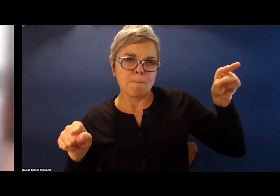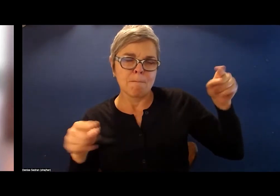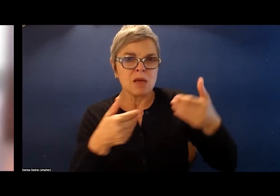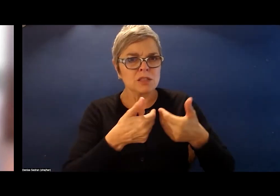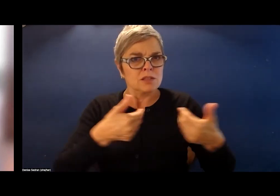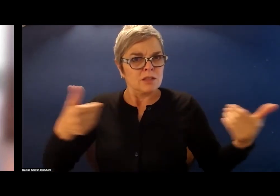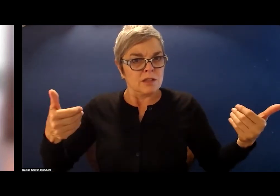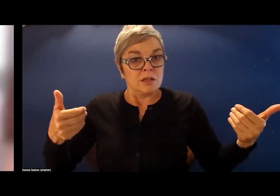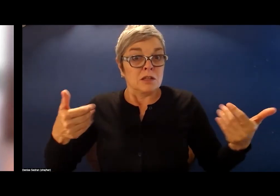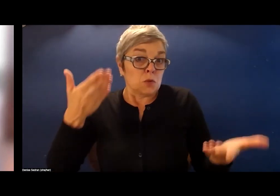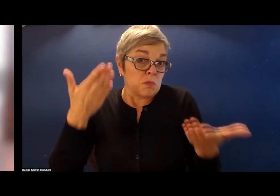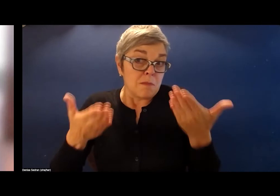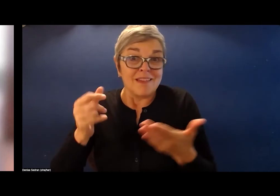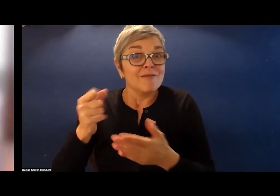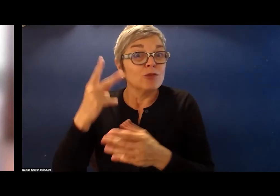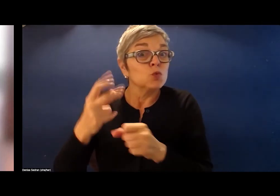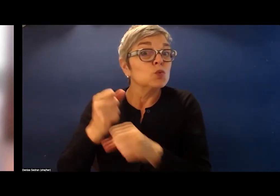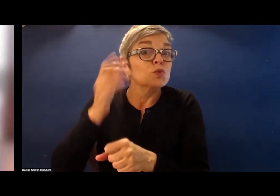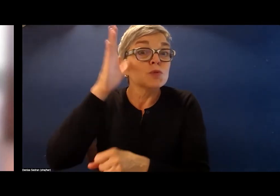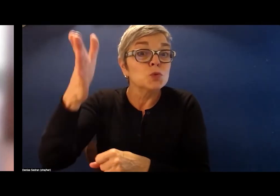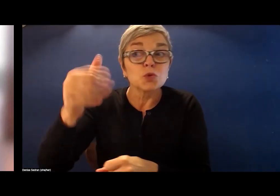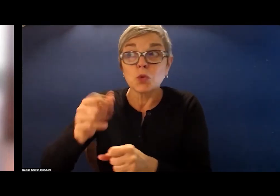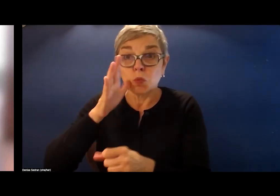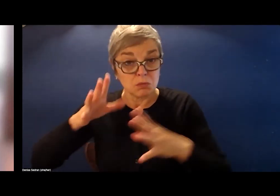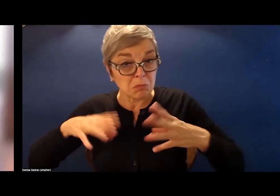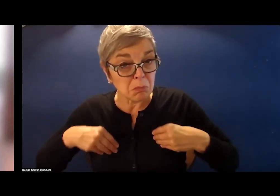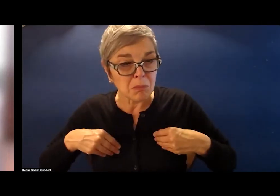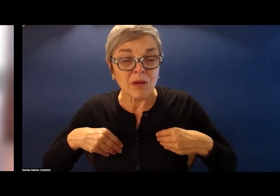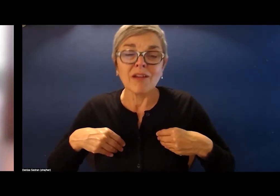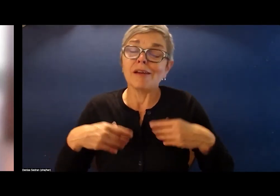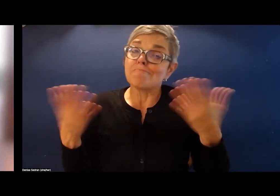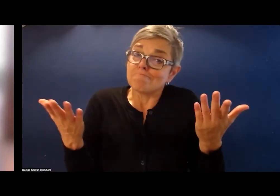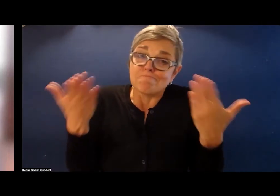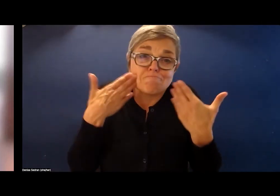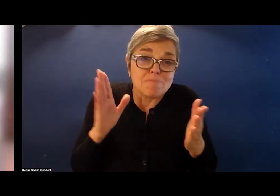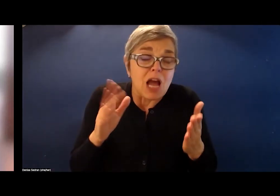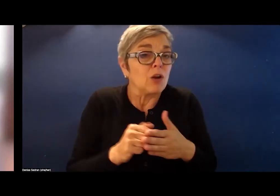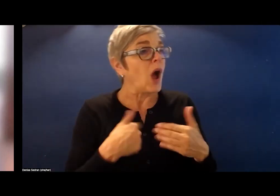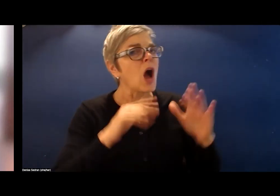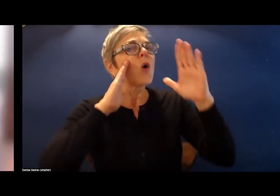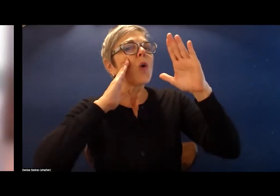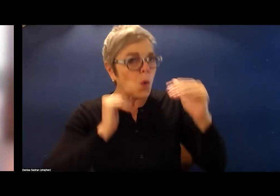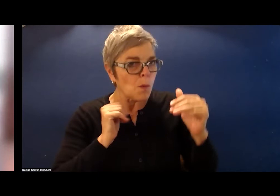And what I'm questioning is whether it would be received in the same way at a different time.